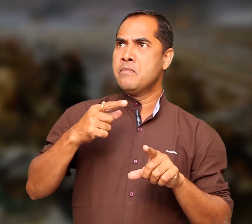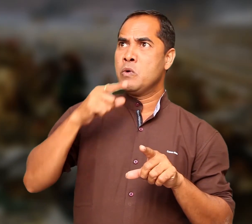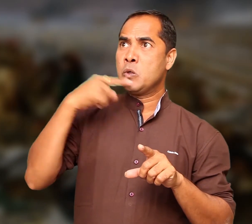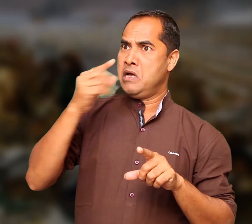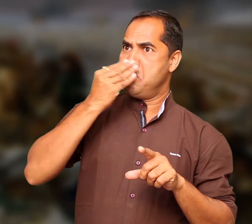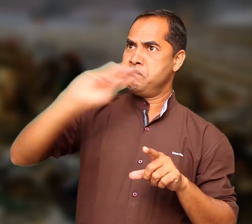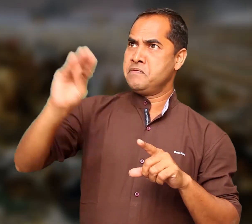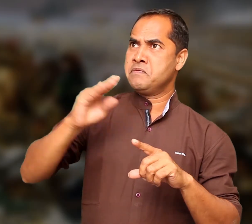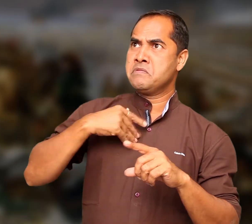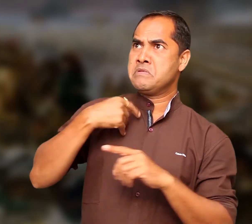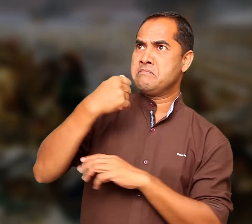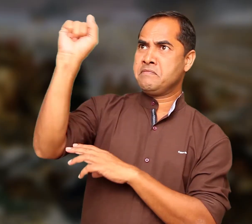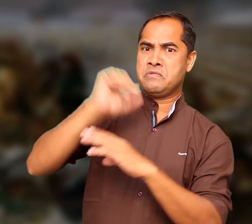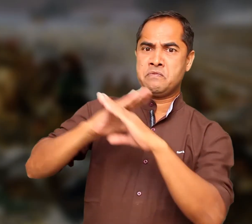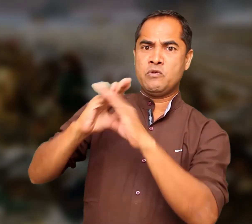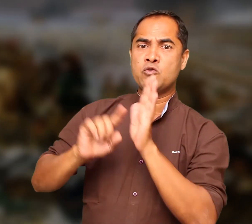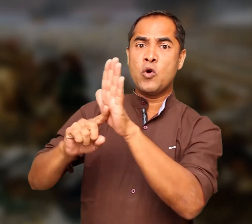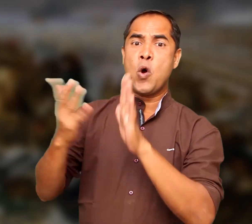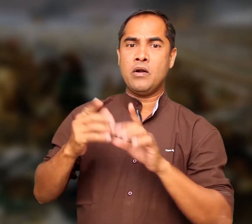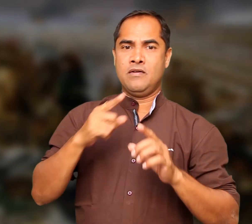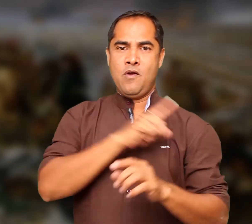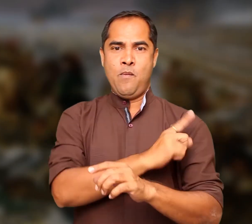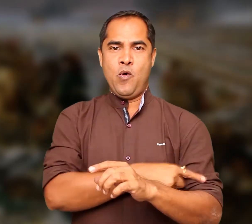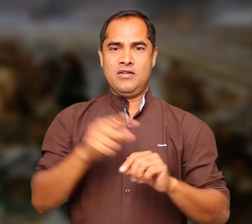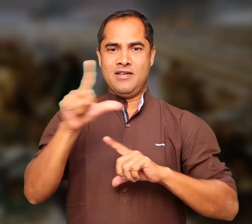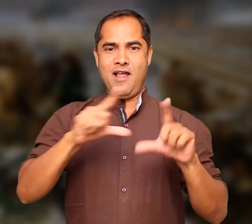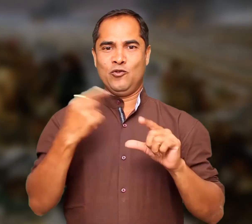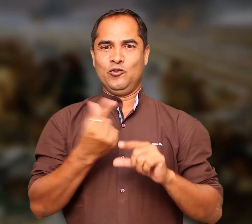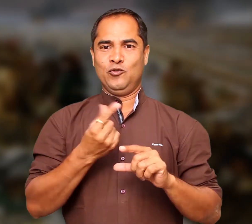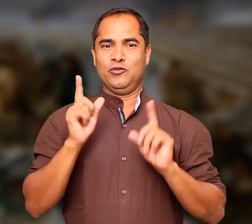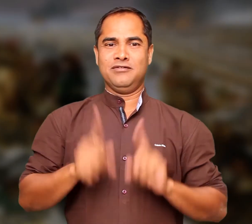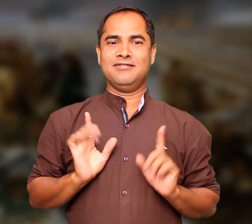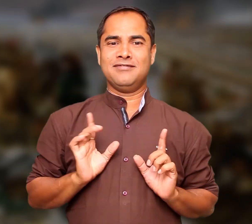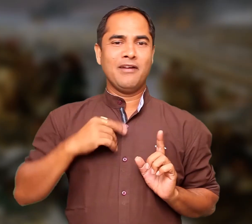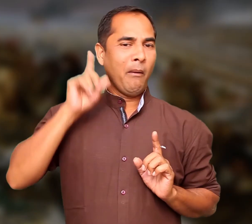national struggle against Russian dominance.